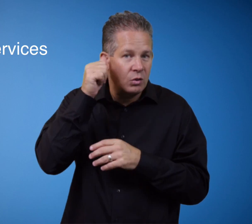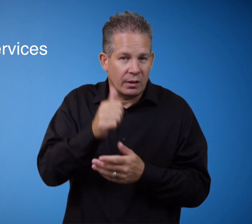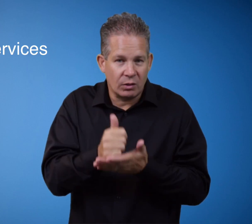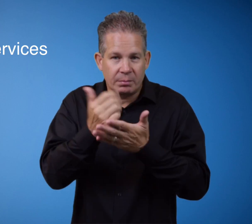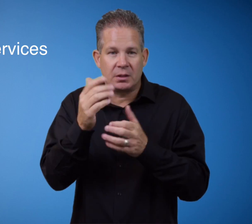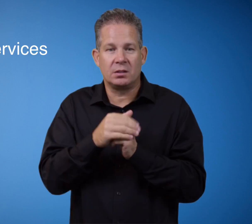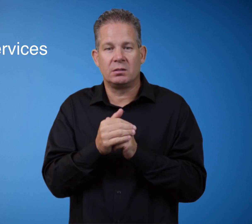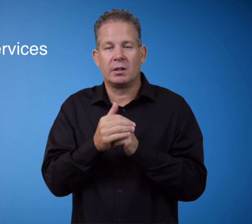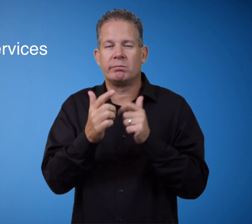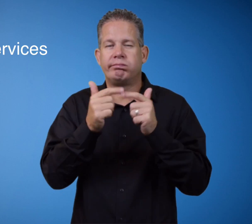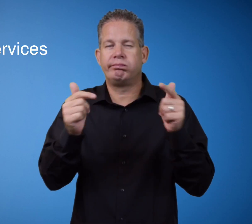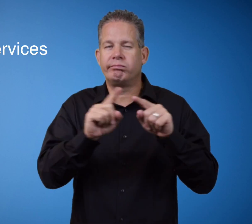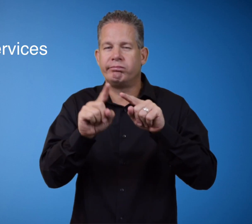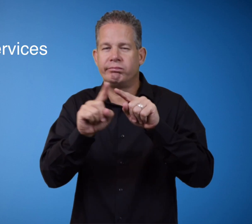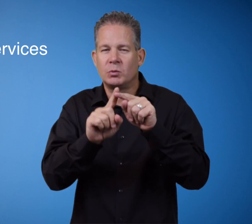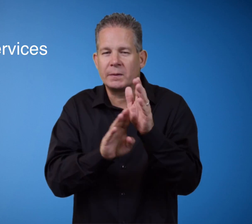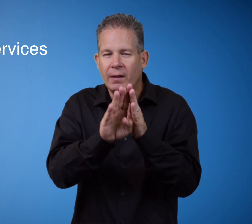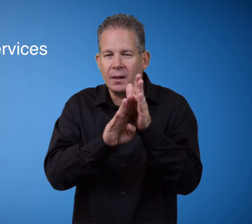audiology services, and a variety of others.